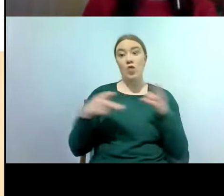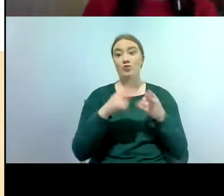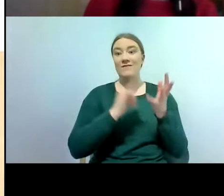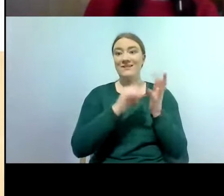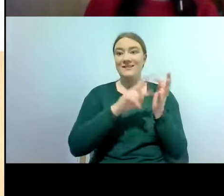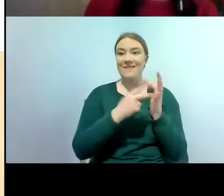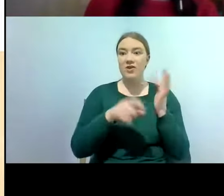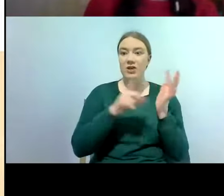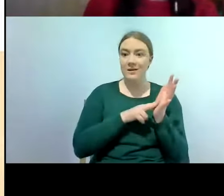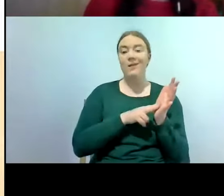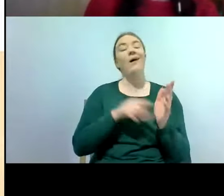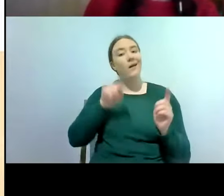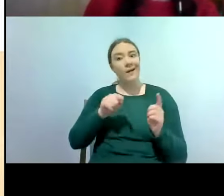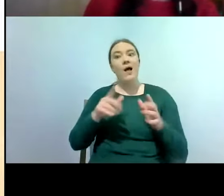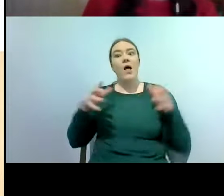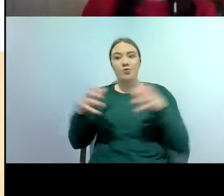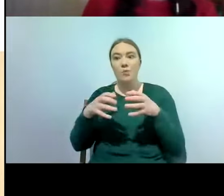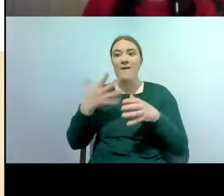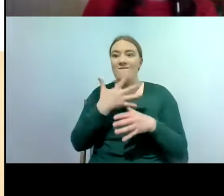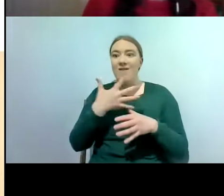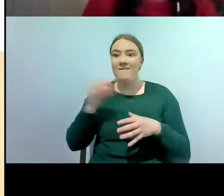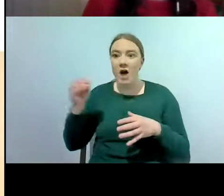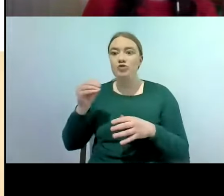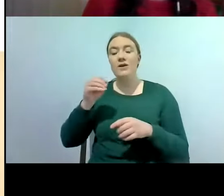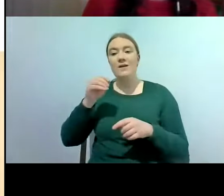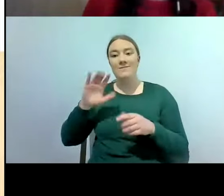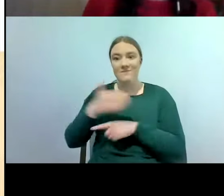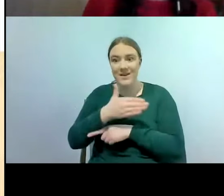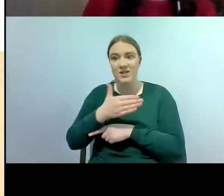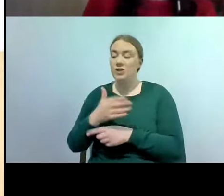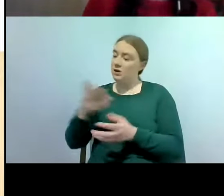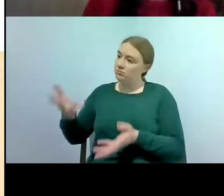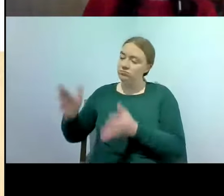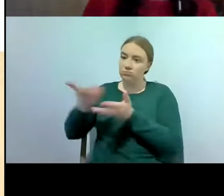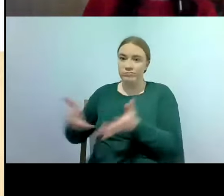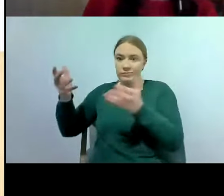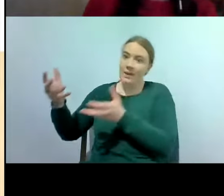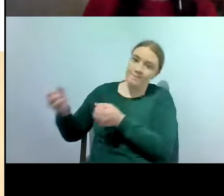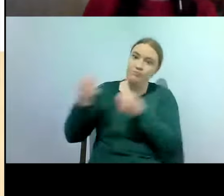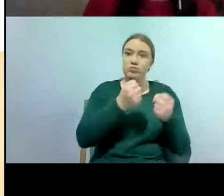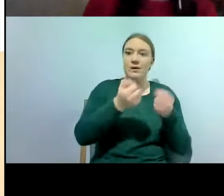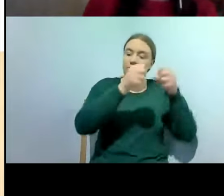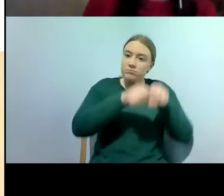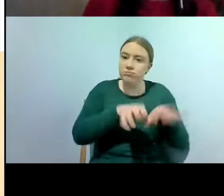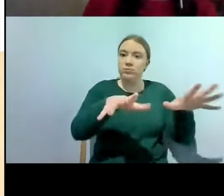for people that like to fish for fun and it was really successful they established well and now